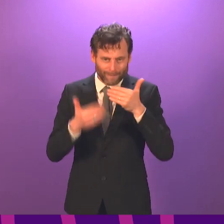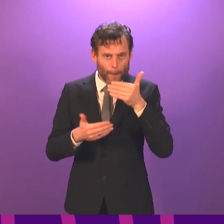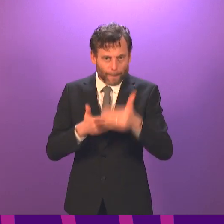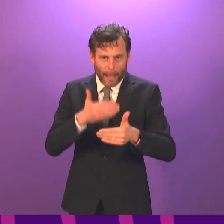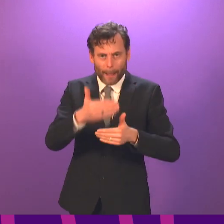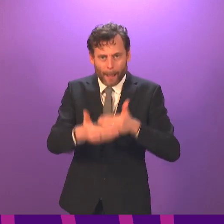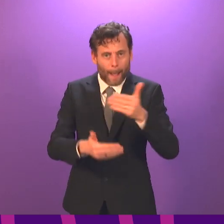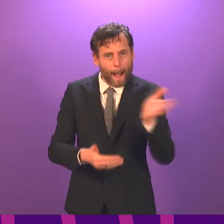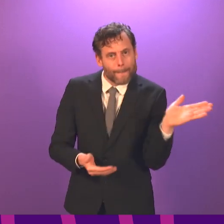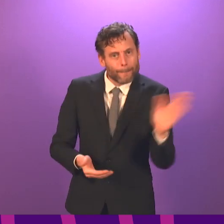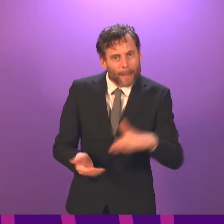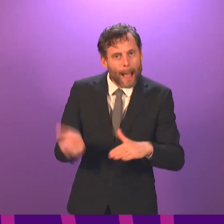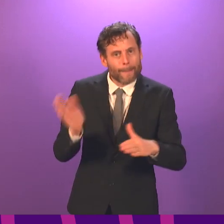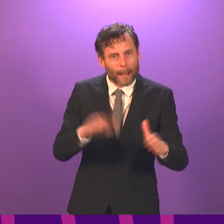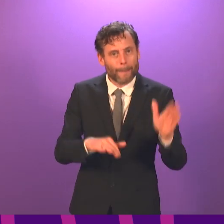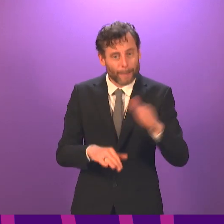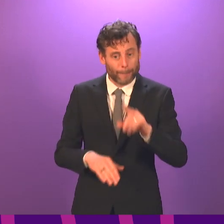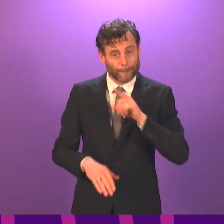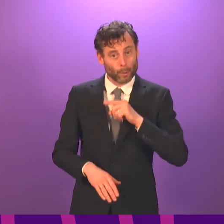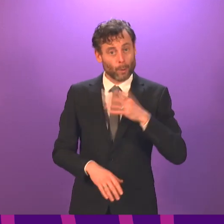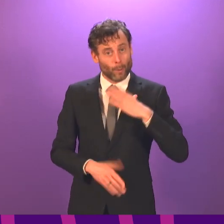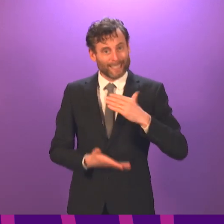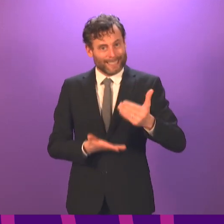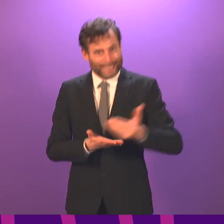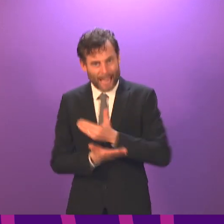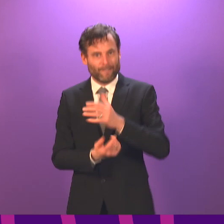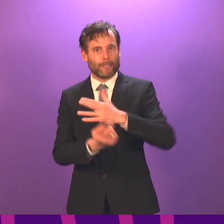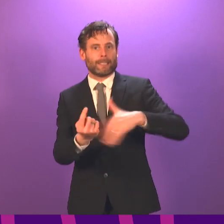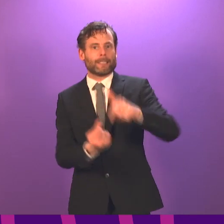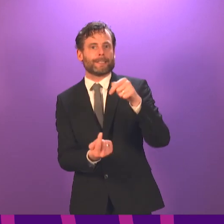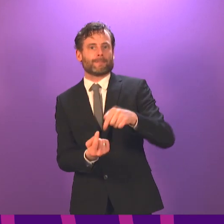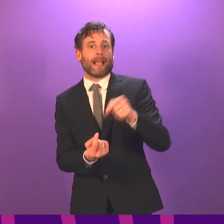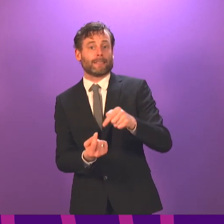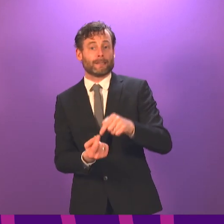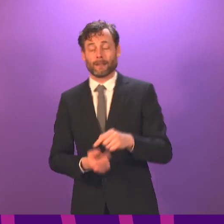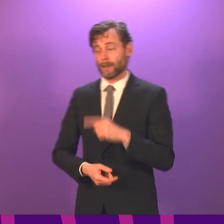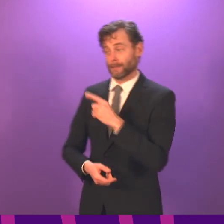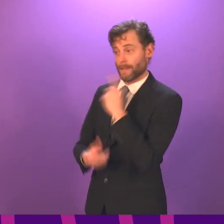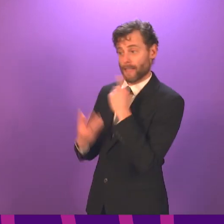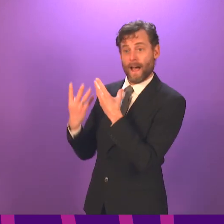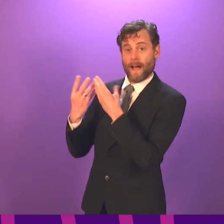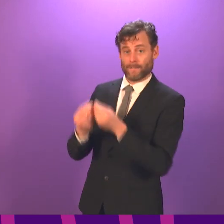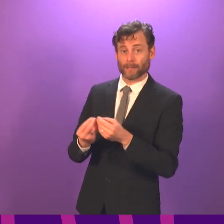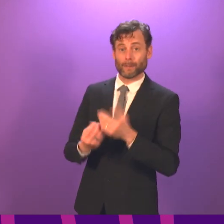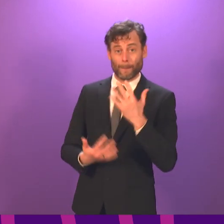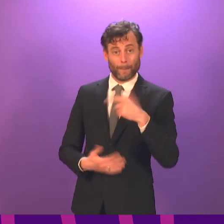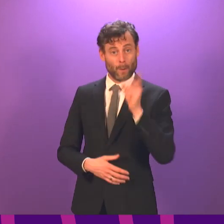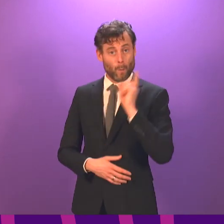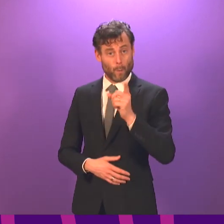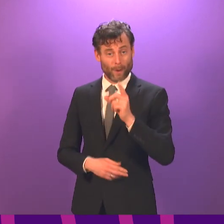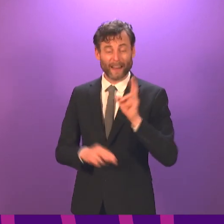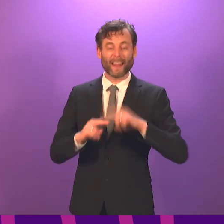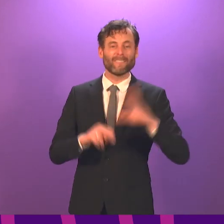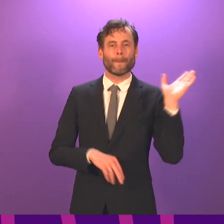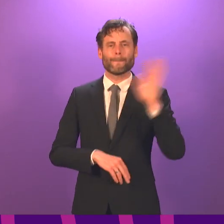In our judgment, and that of our expert advisers, to do so would involve taking risks that would not be appropriate.